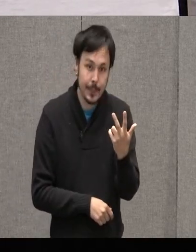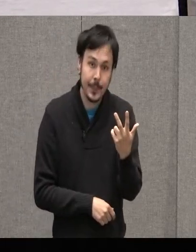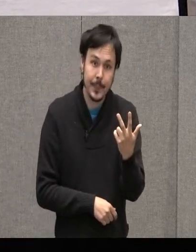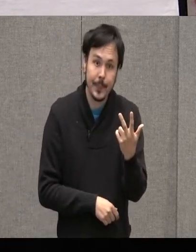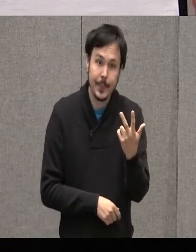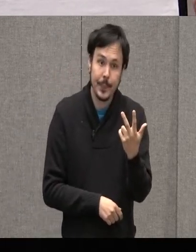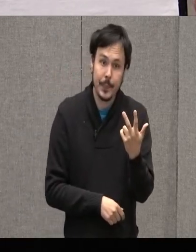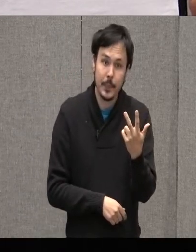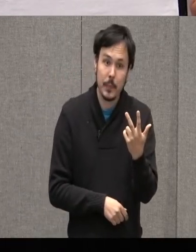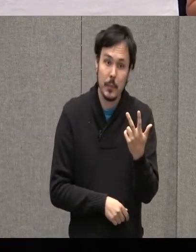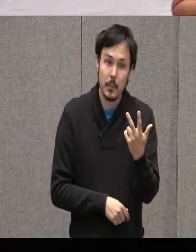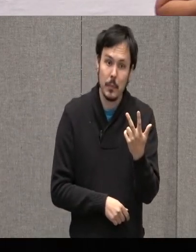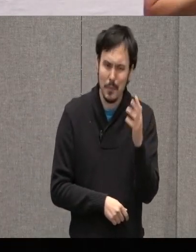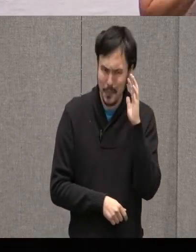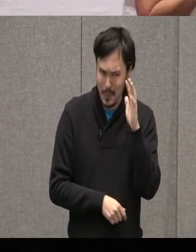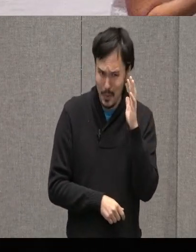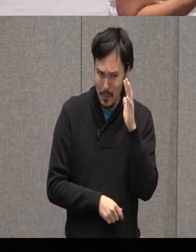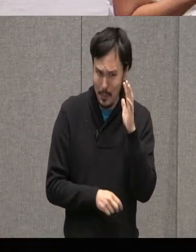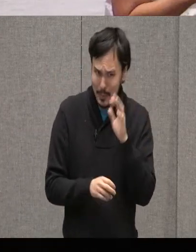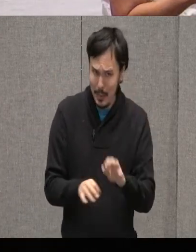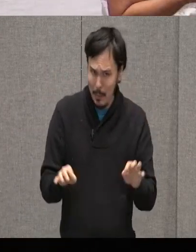So is that gonna be a number that we're gonna need later?